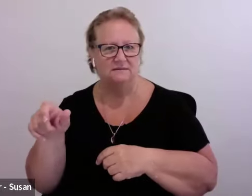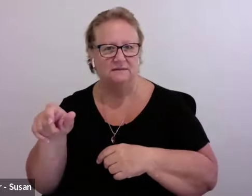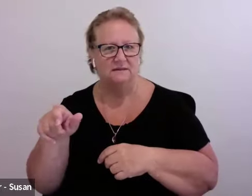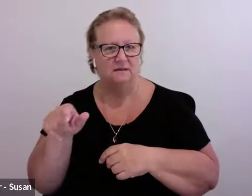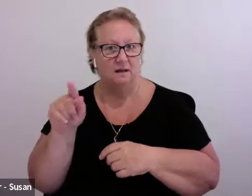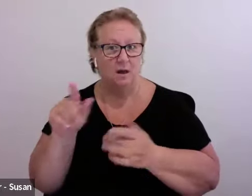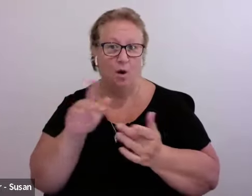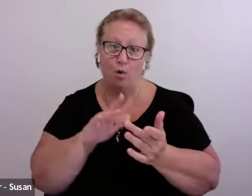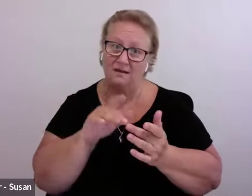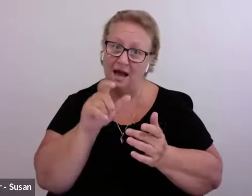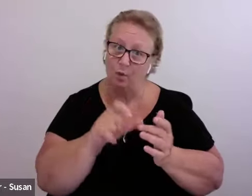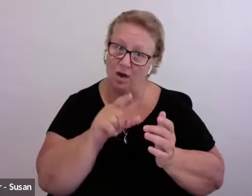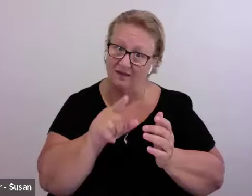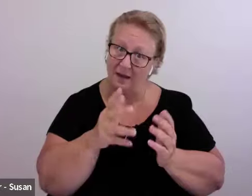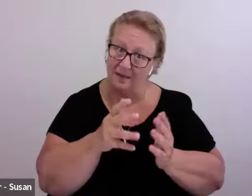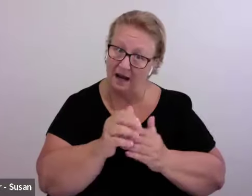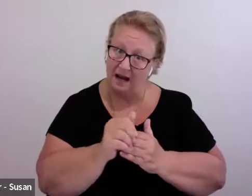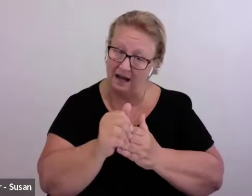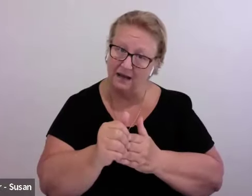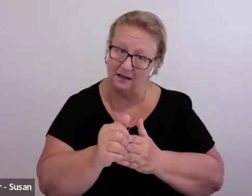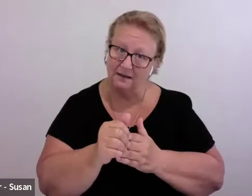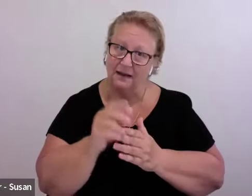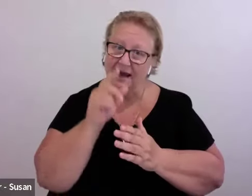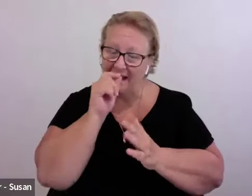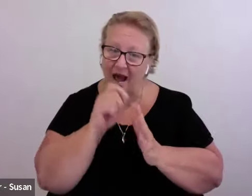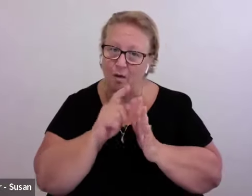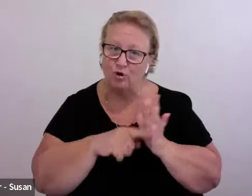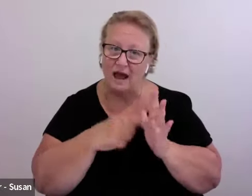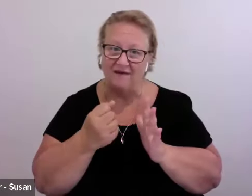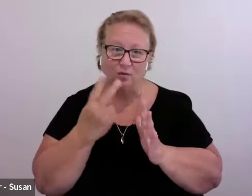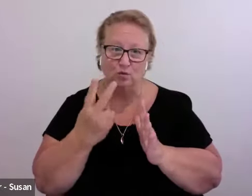application role unless I missed it, only contact person